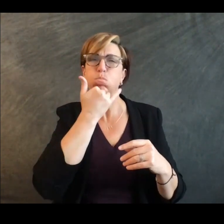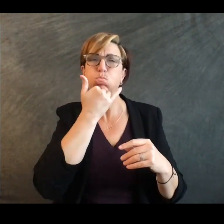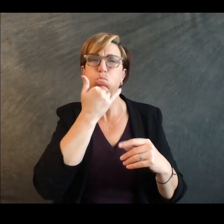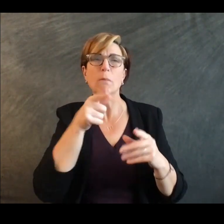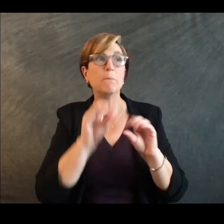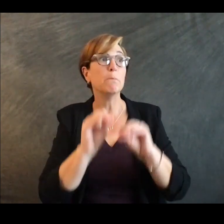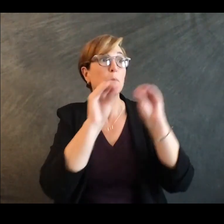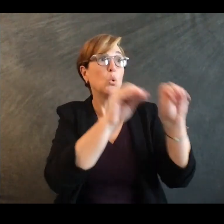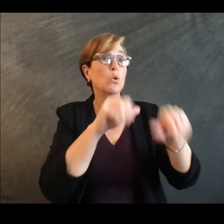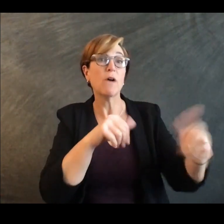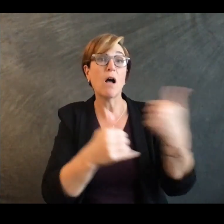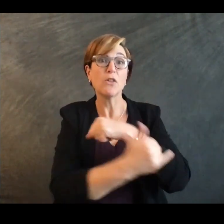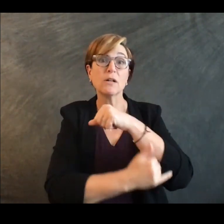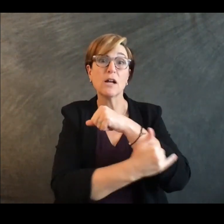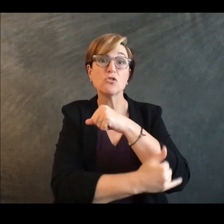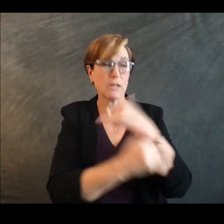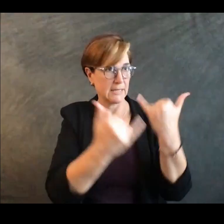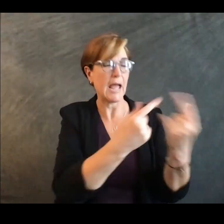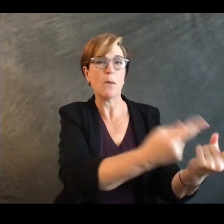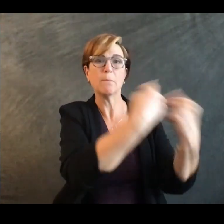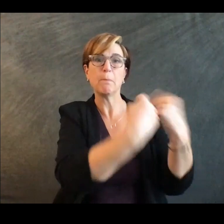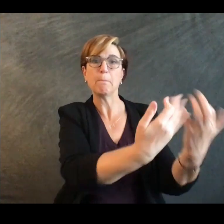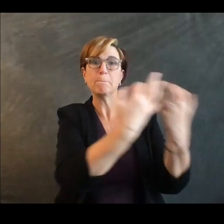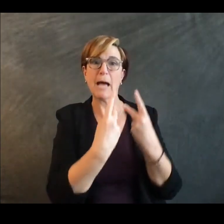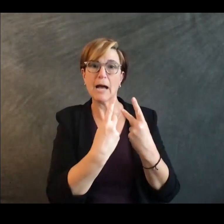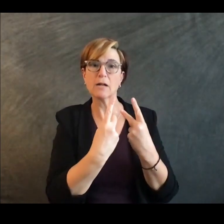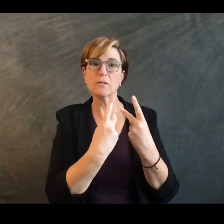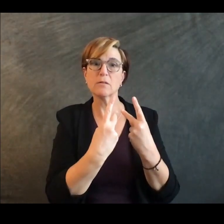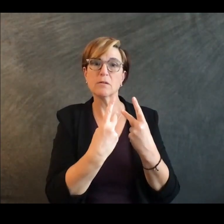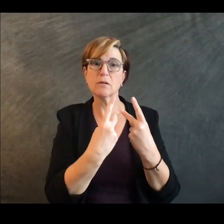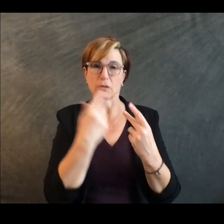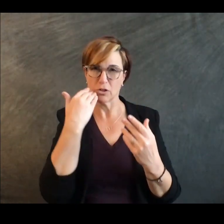great country and they had them produced elsewhere so we're gonna start bringing